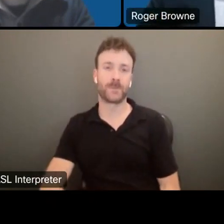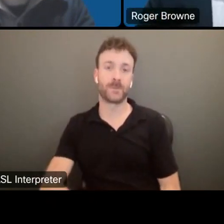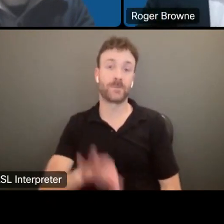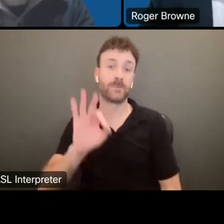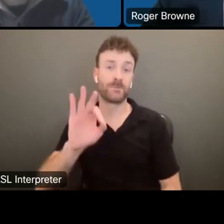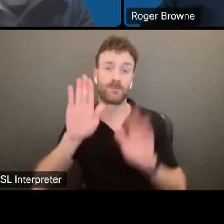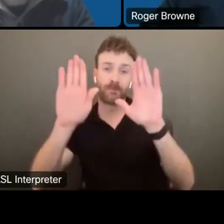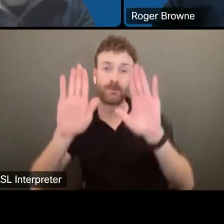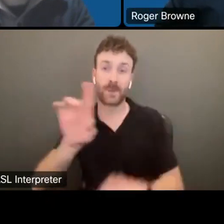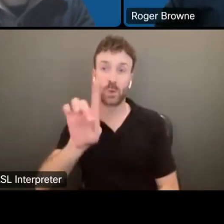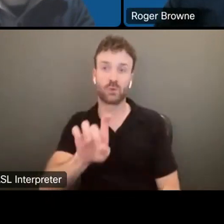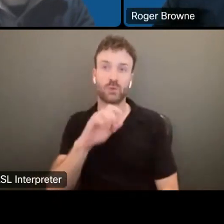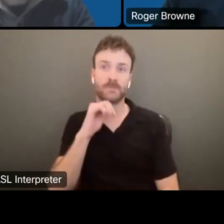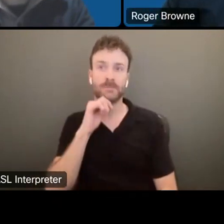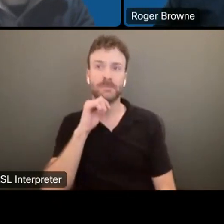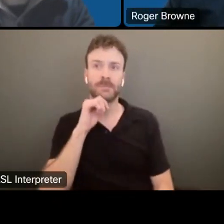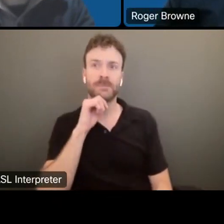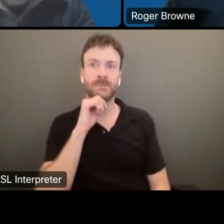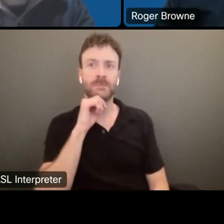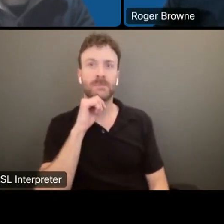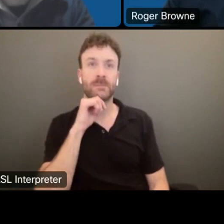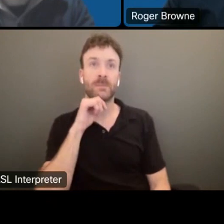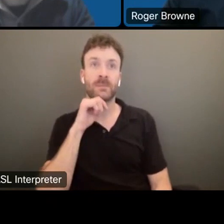So admittedly, this is a starting point.